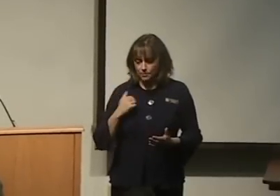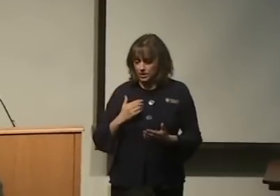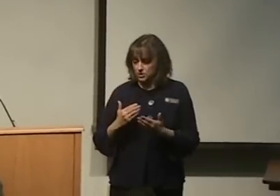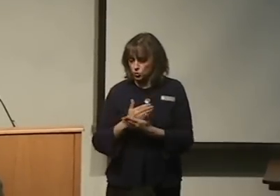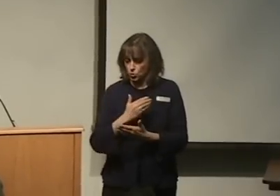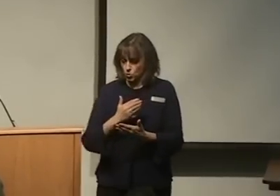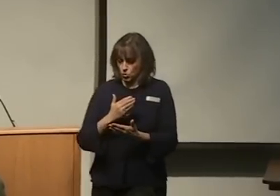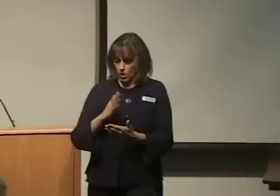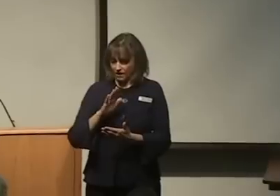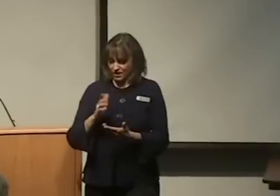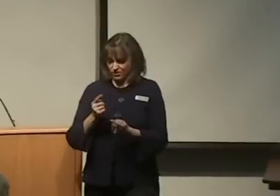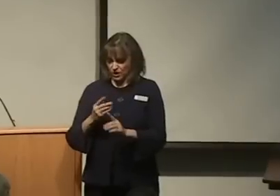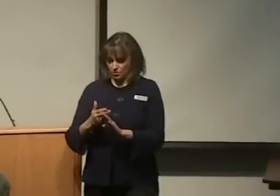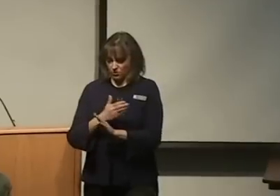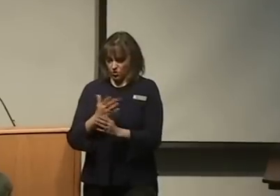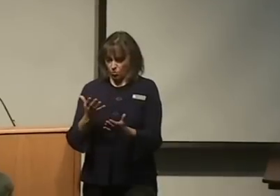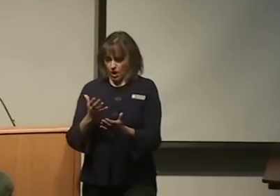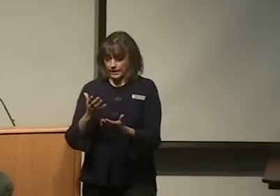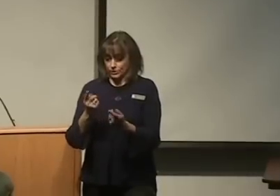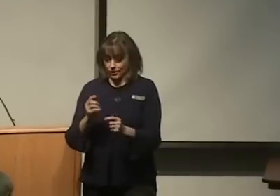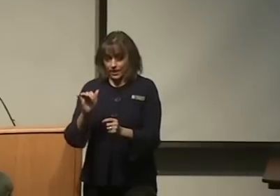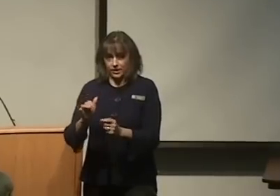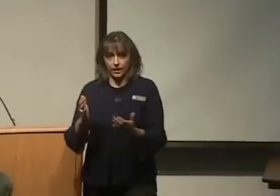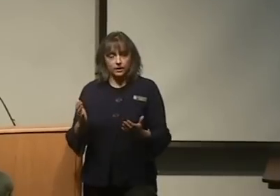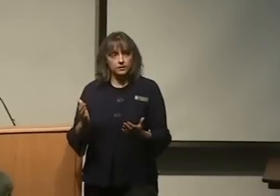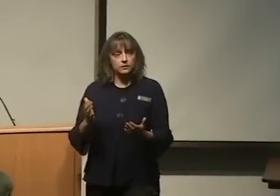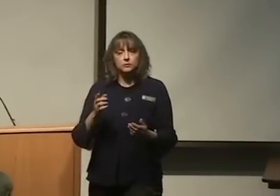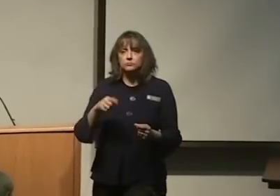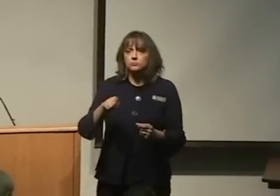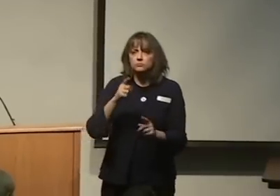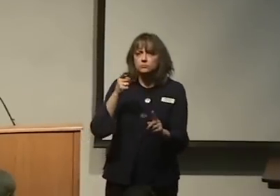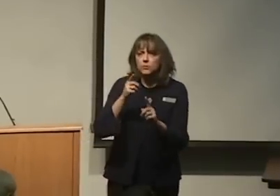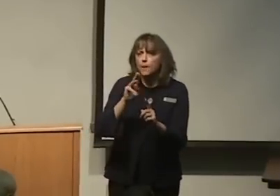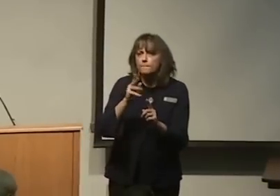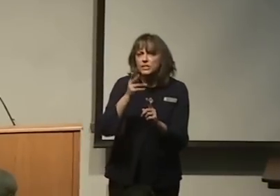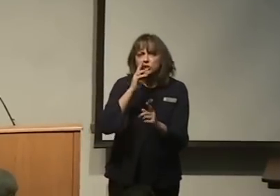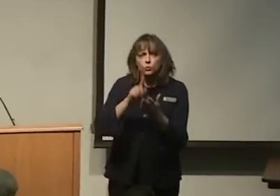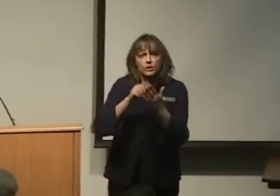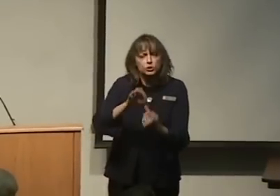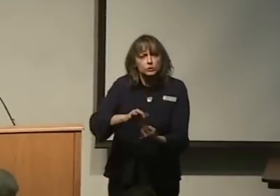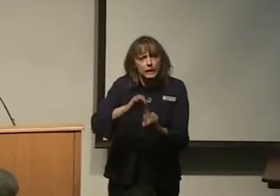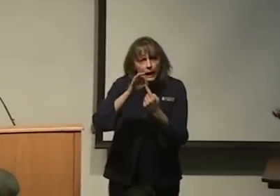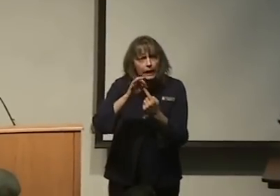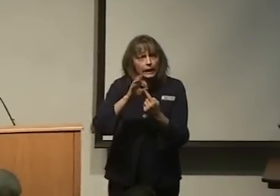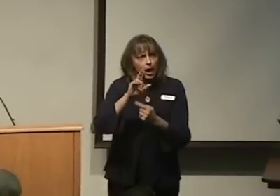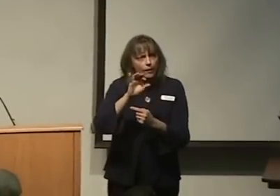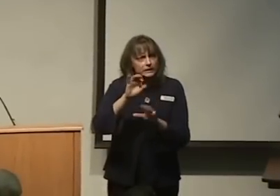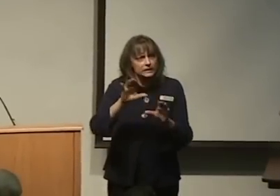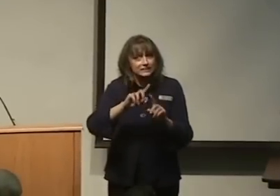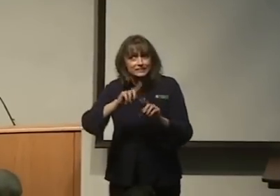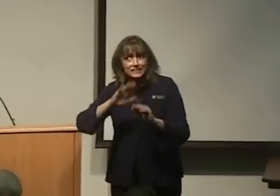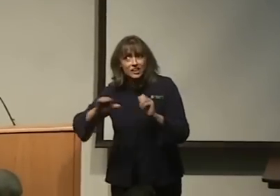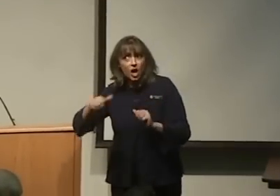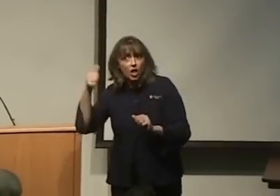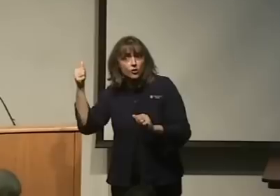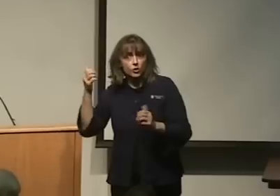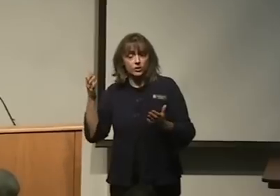So we need to figure what is our unique mission. What will you do that nobody else does. That's a better place to be in the marketplace anyway. What is unique about your institution